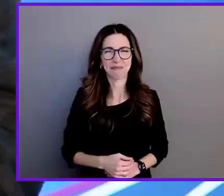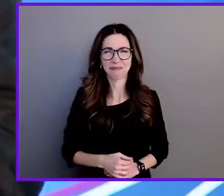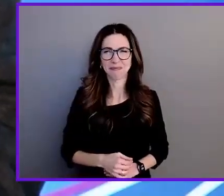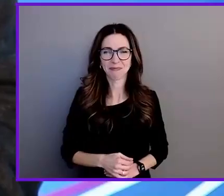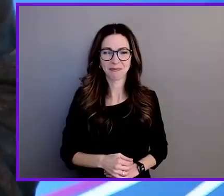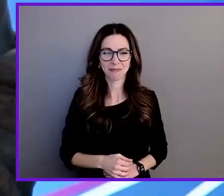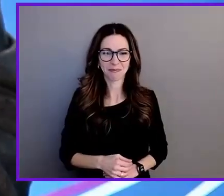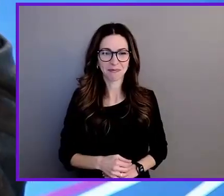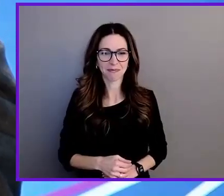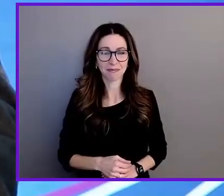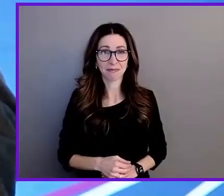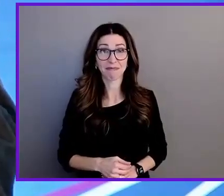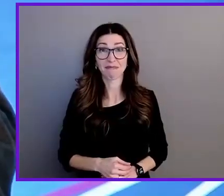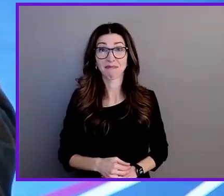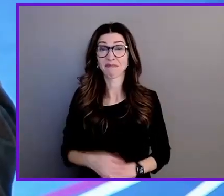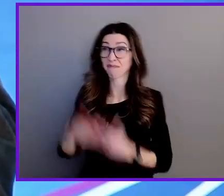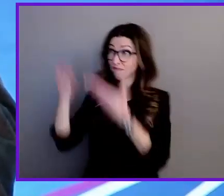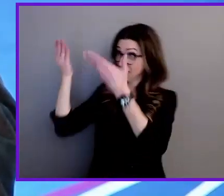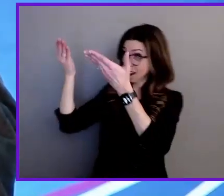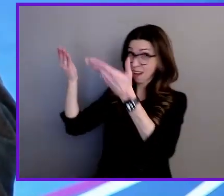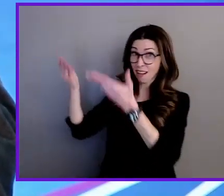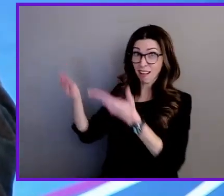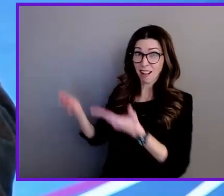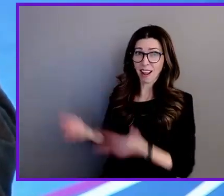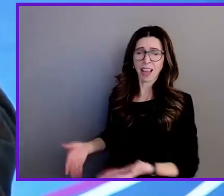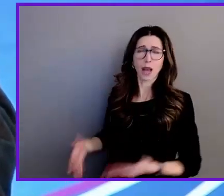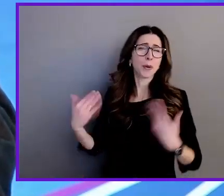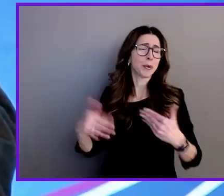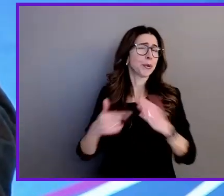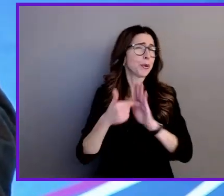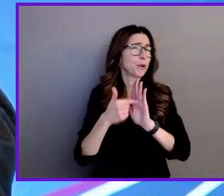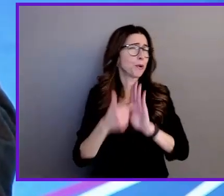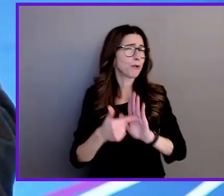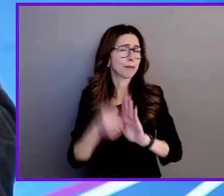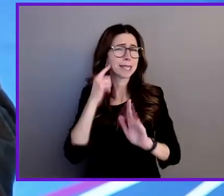This Board represents a diversity of experiences, perspectives, communities,